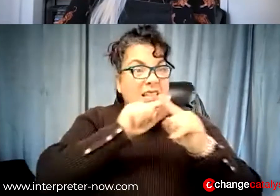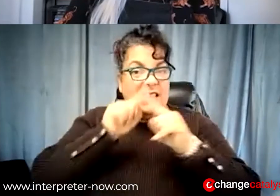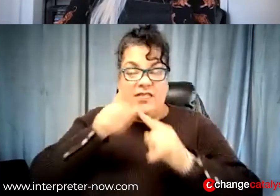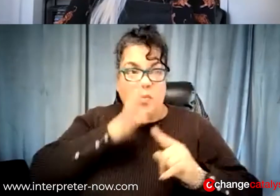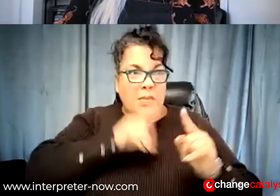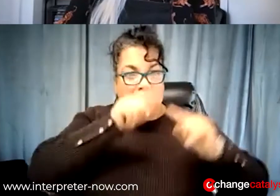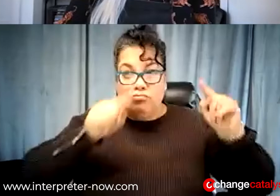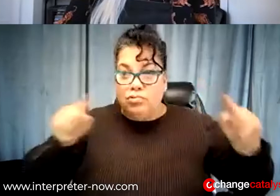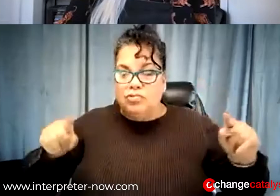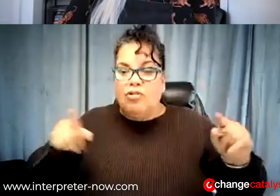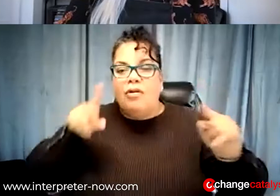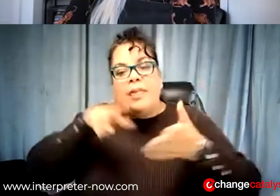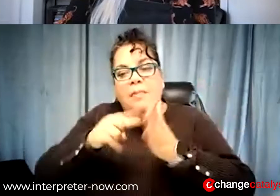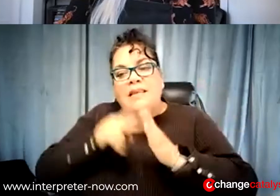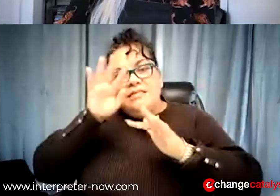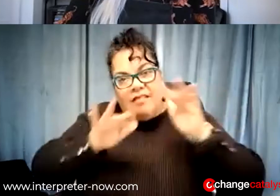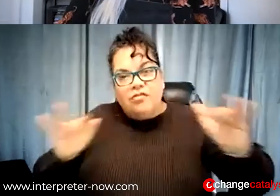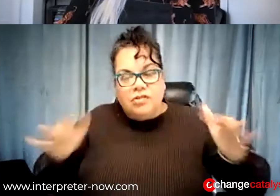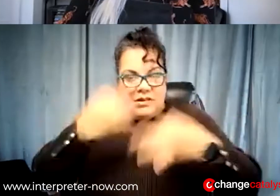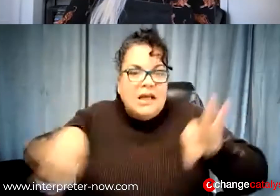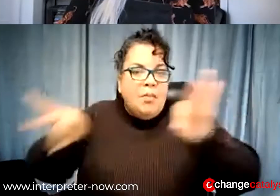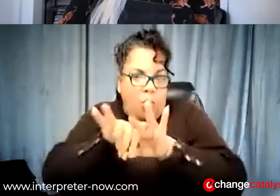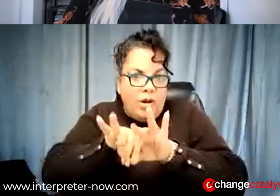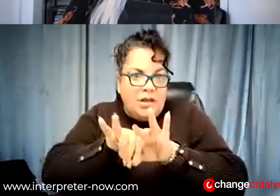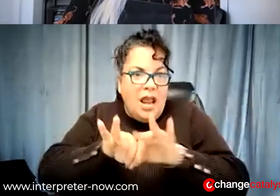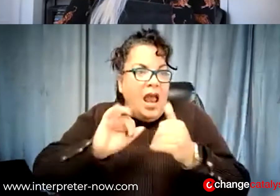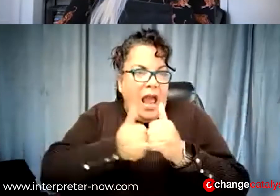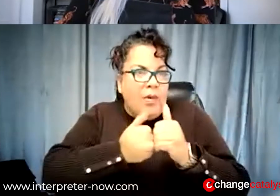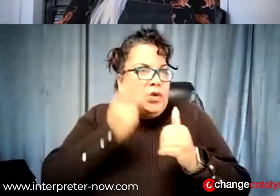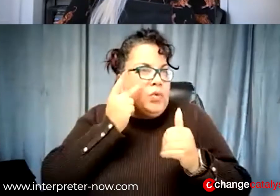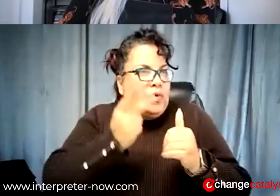And so, diversity has to be core to that because, in order for everybody to be able to see someone